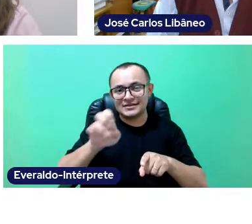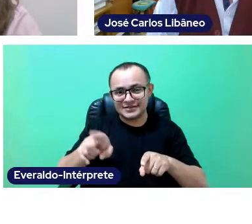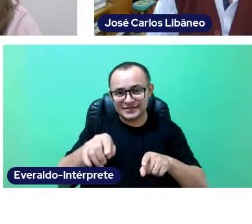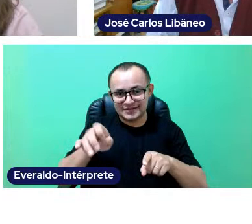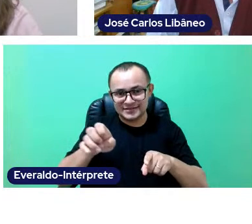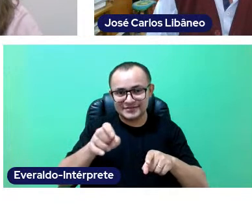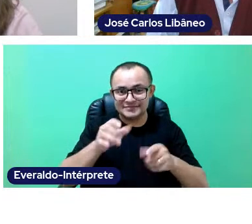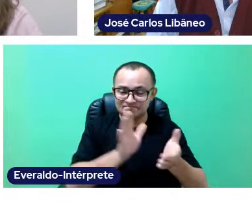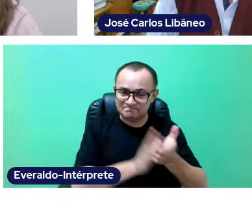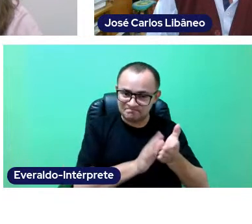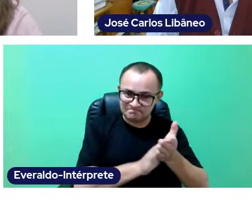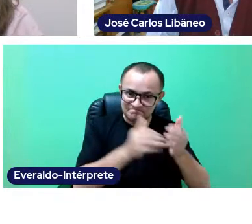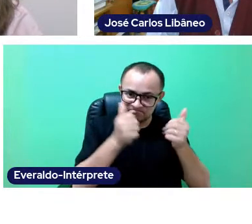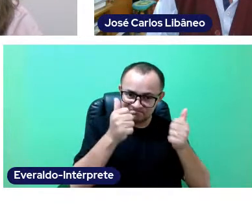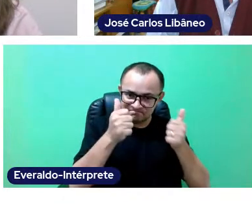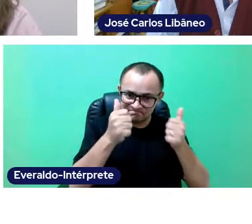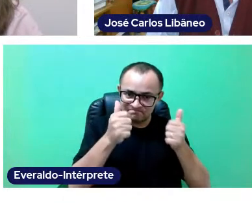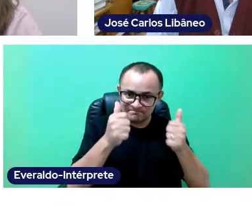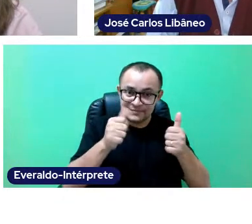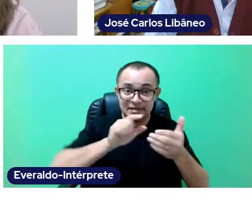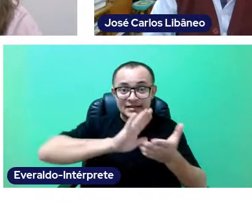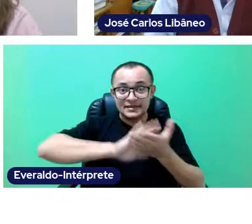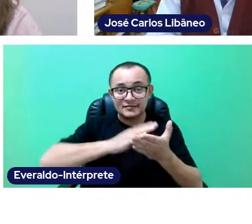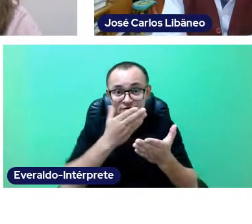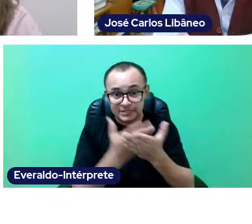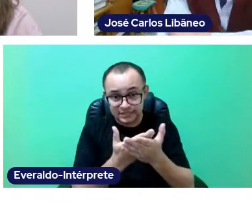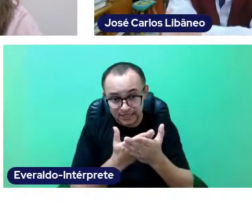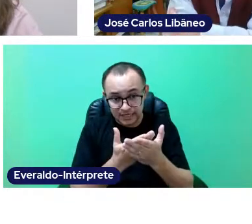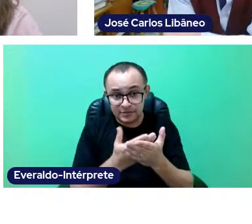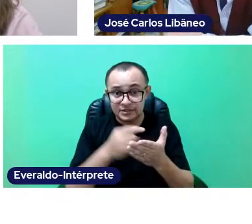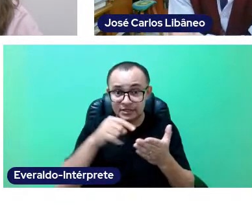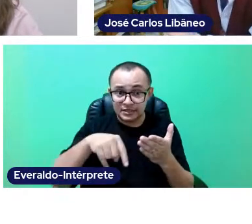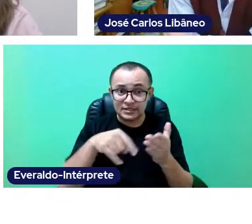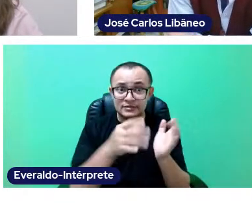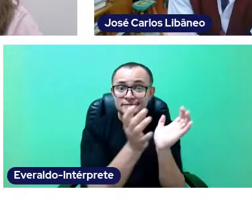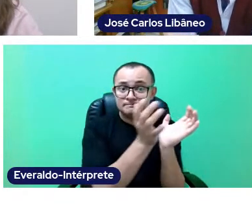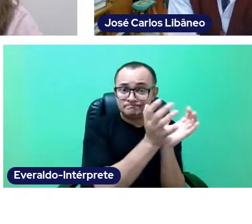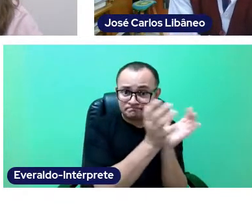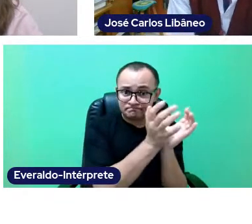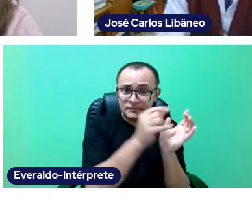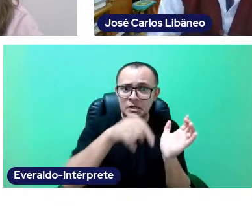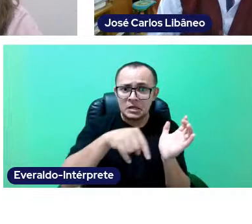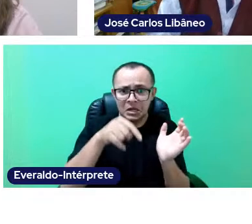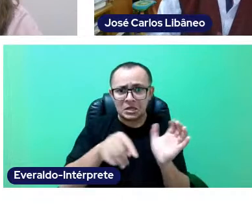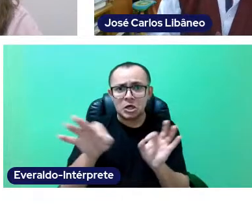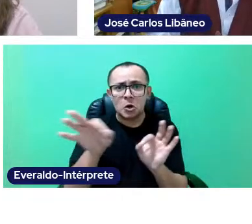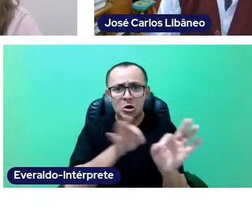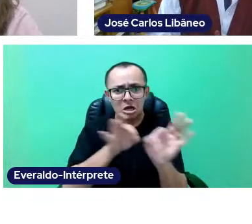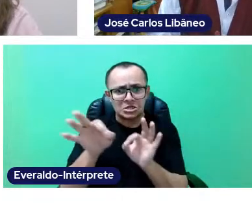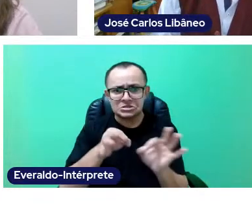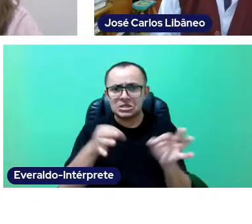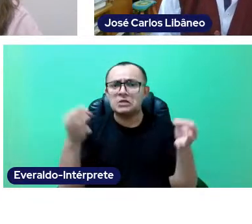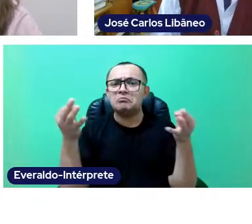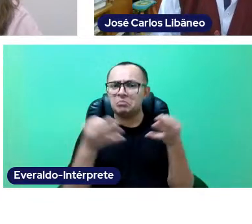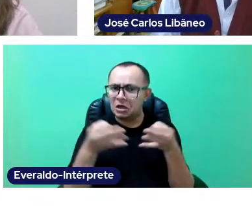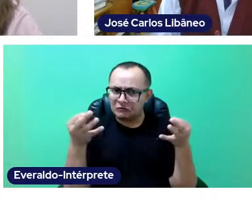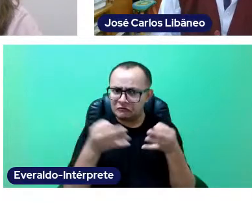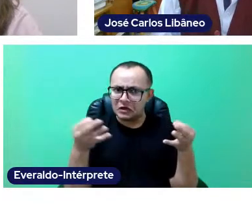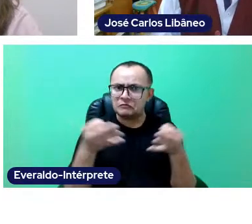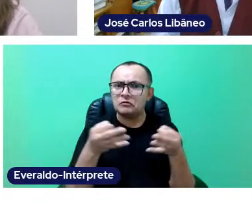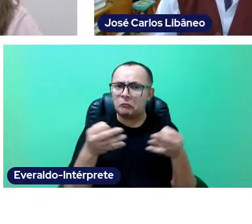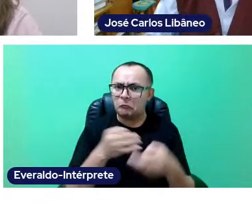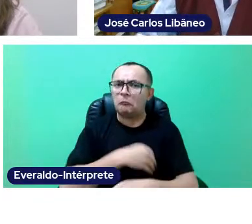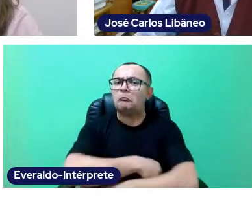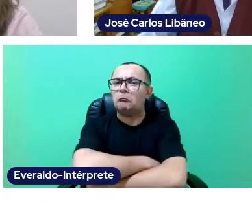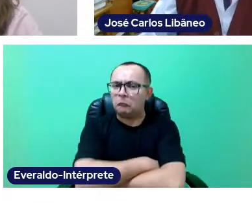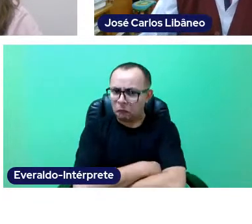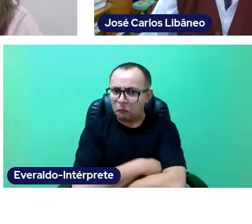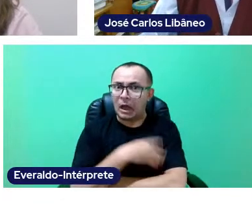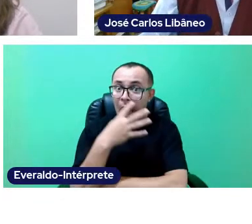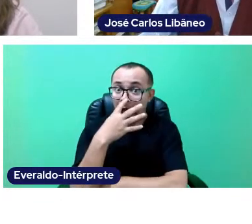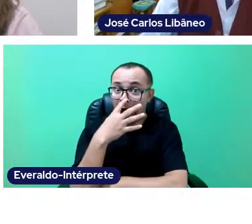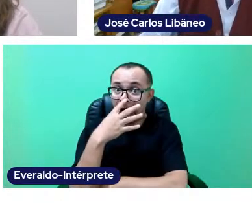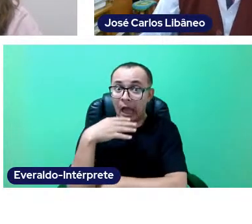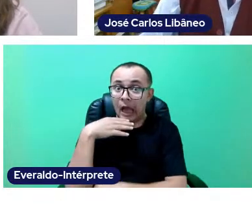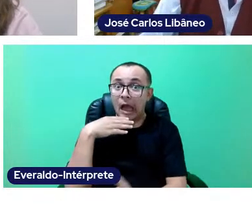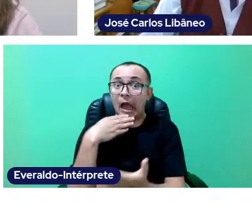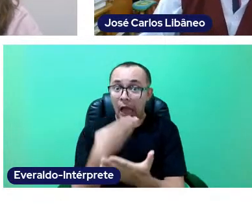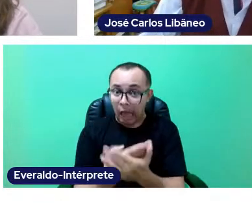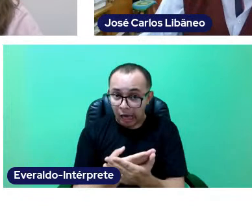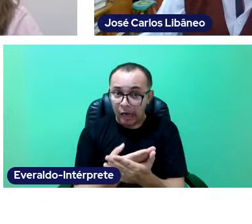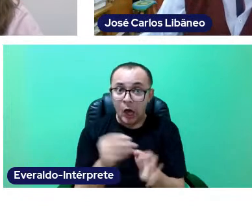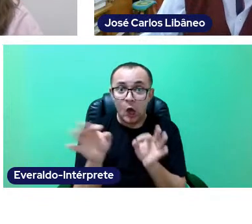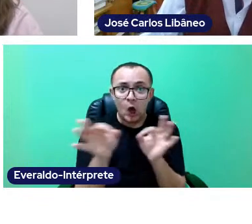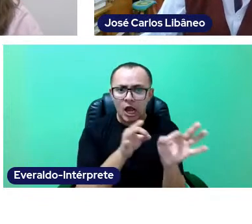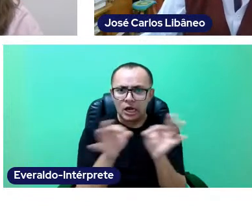I want to congratulate the whole team. The translators, the technical team. I have never seen an event so well organized, right, Libâneo? - Yes, that is true. All the minimum details, Daniel.